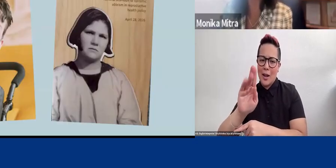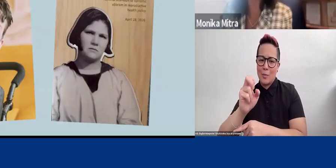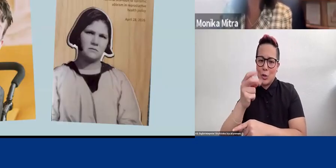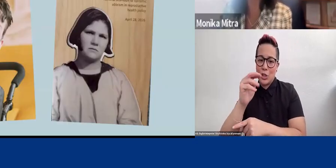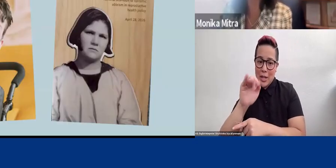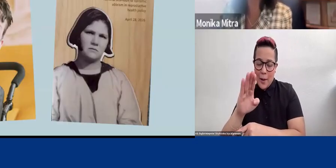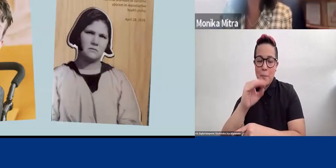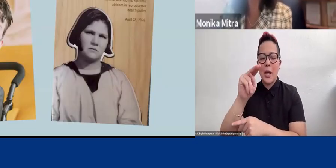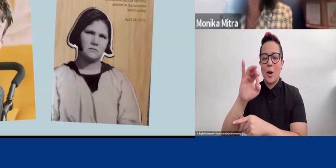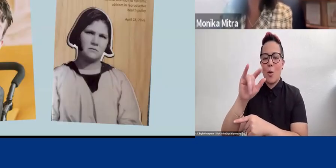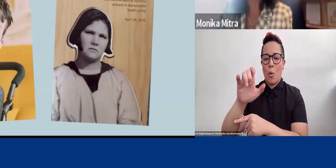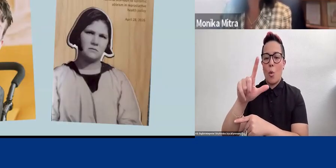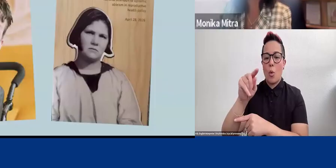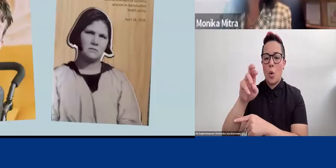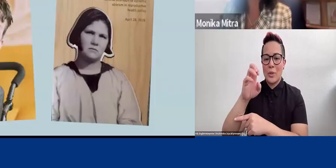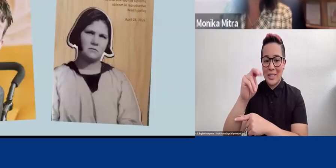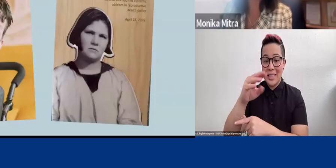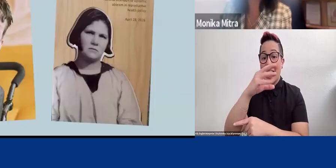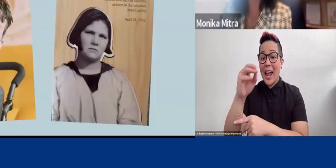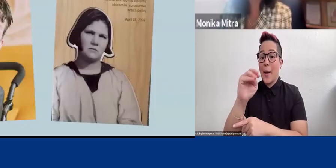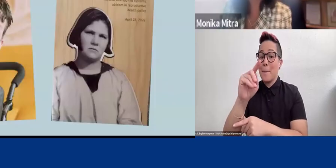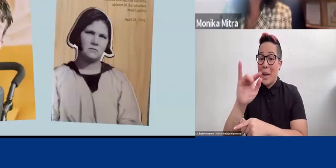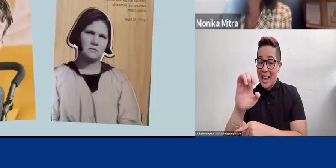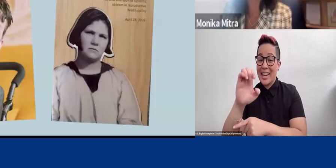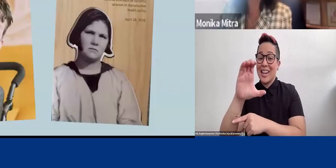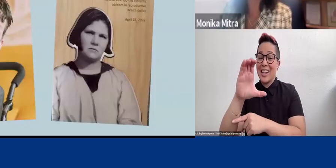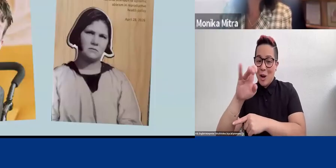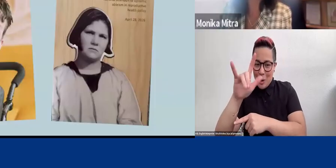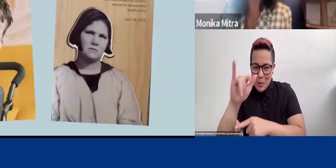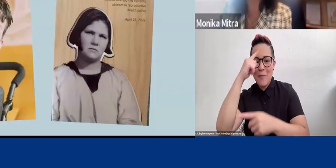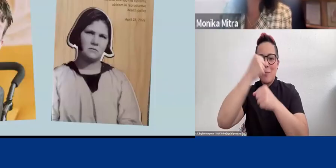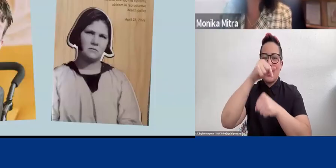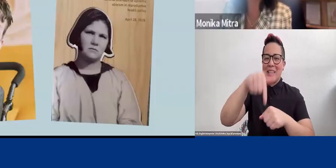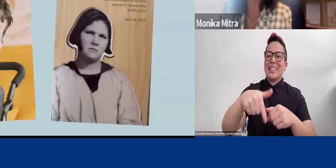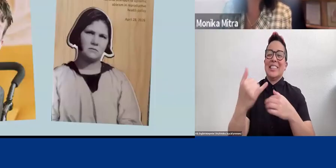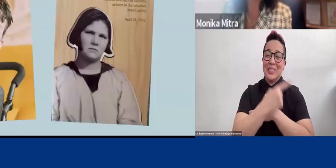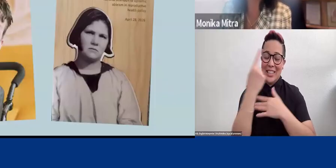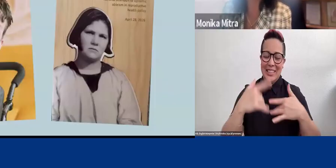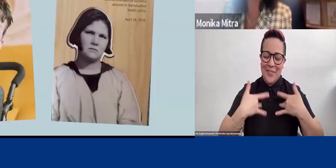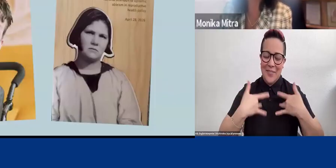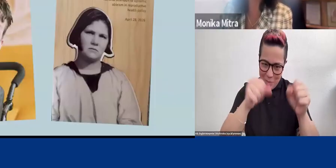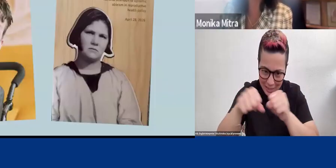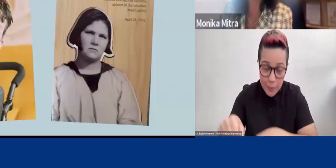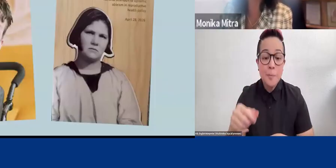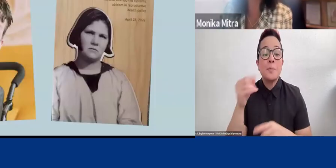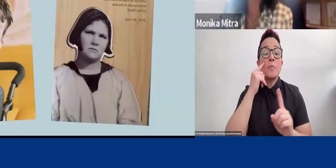of this fellowship, it emerged right at the height of the COVID pandemic from a conversation